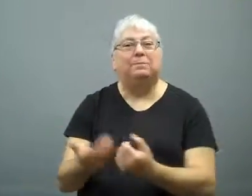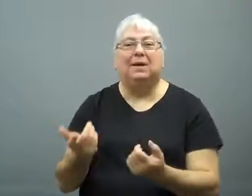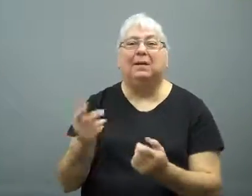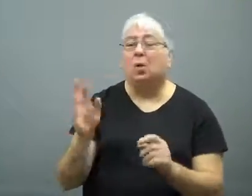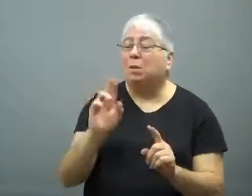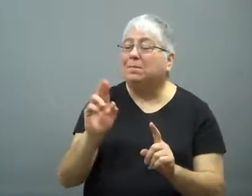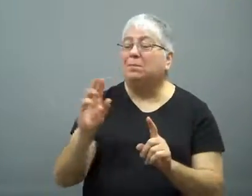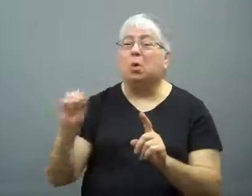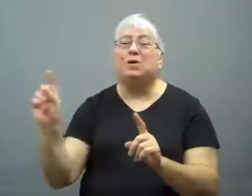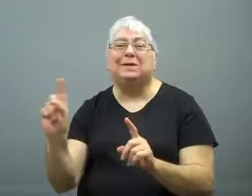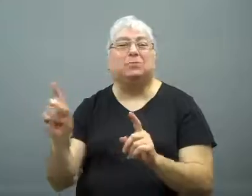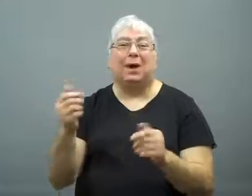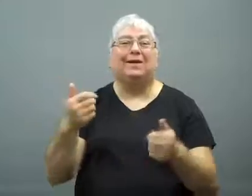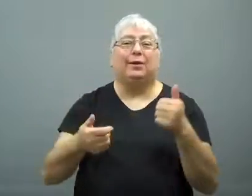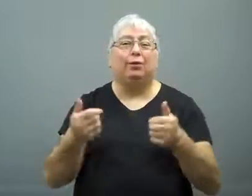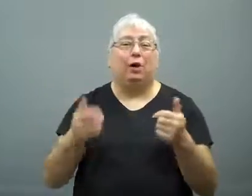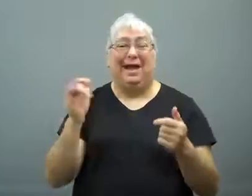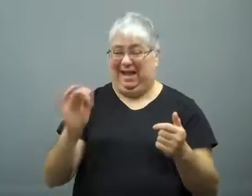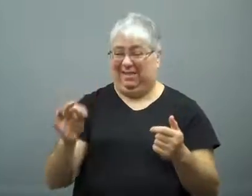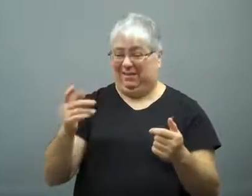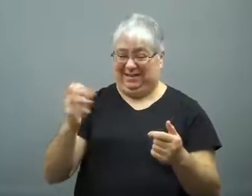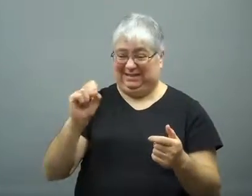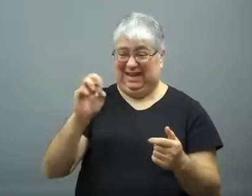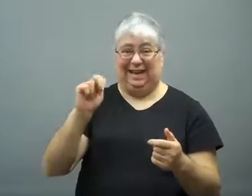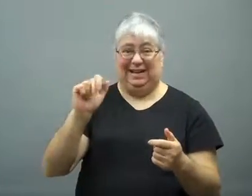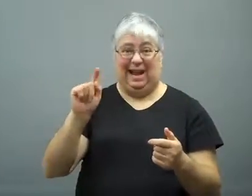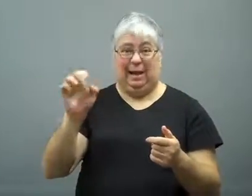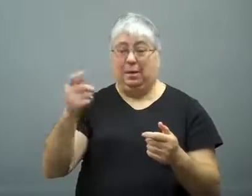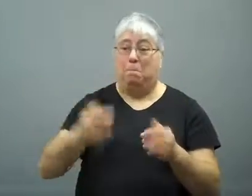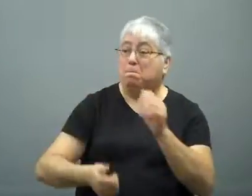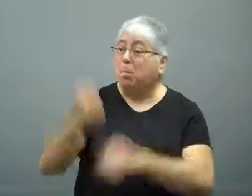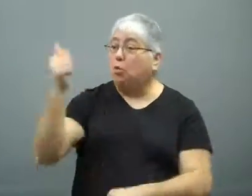It can be useful to either party.